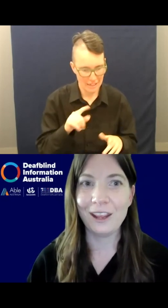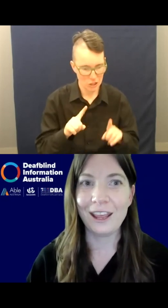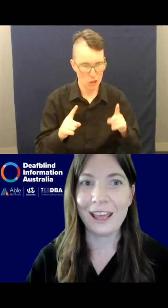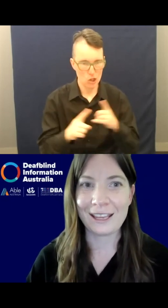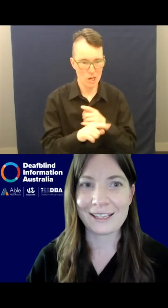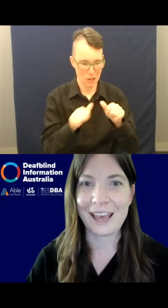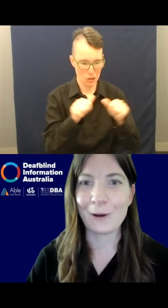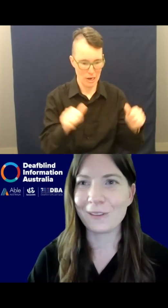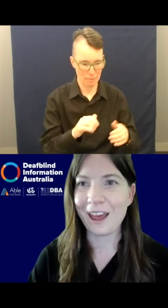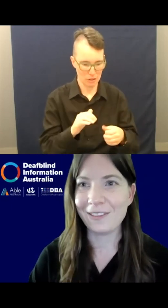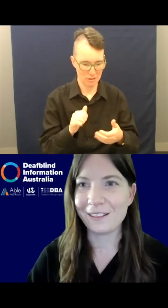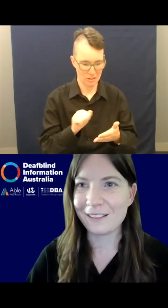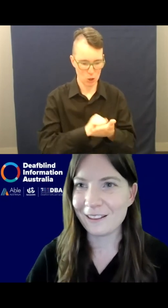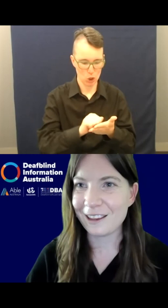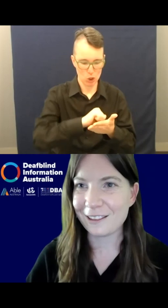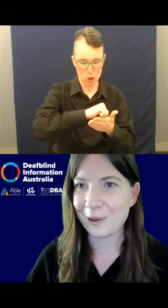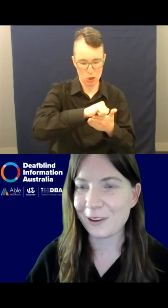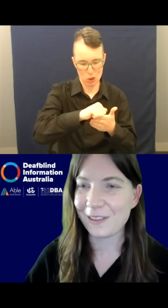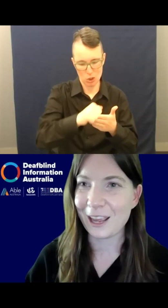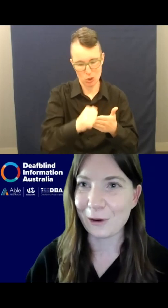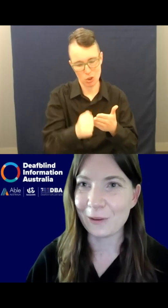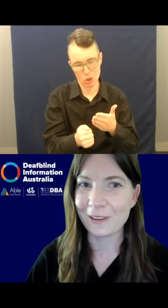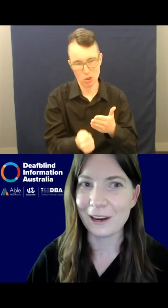and had also had this experience that he thought was hilarious.